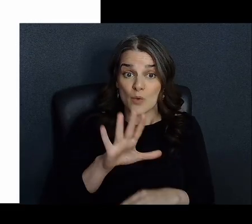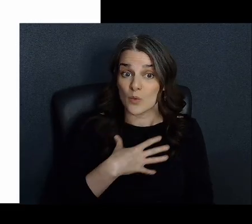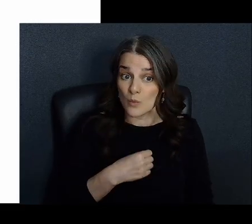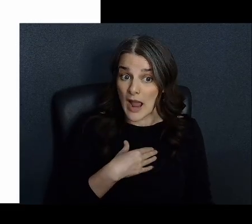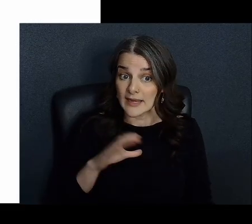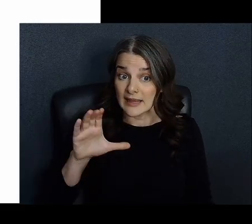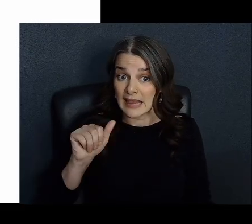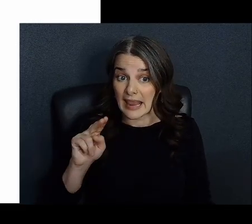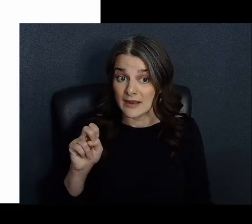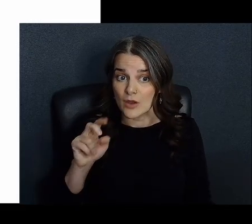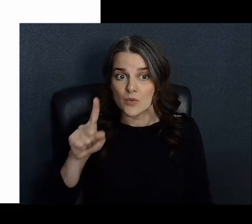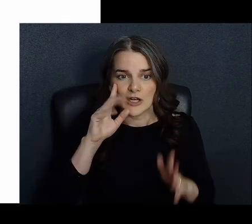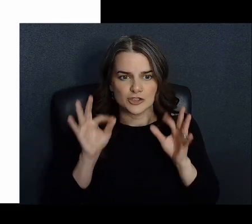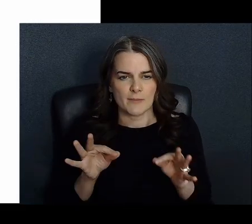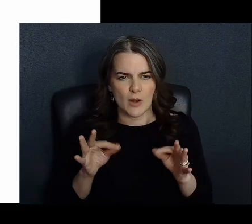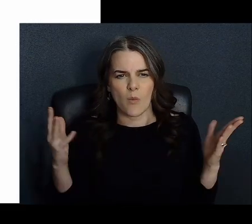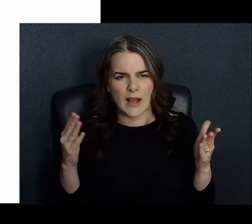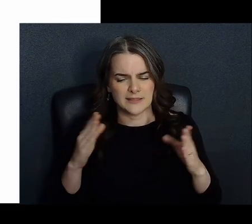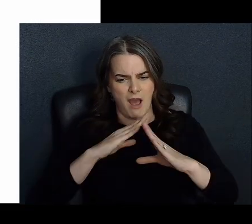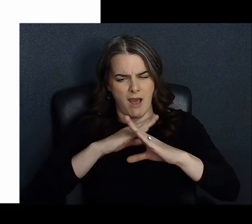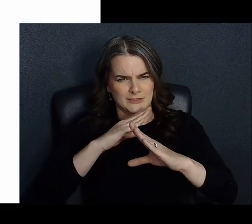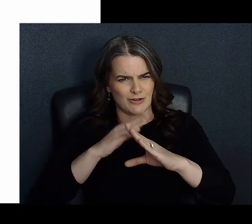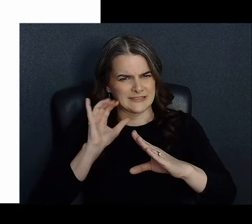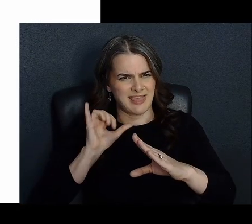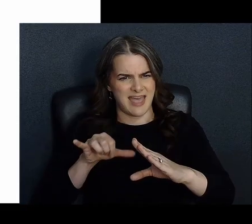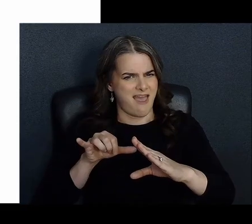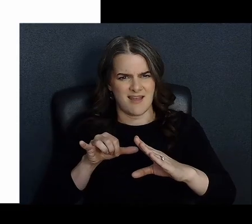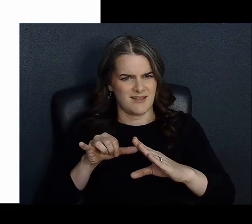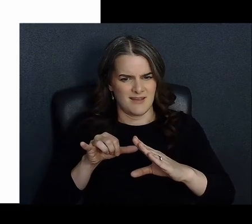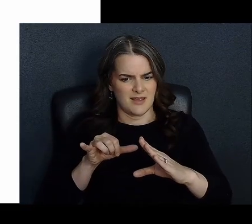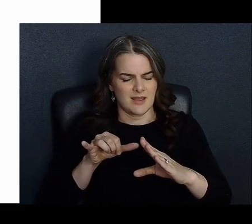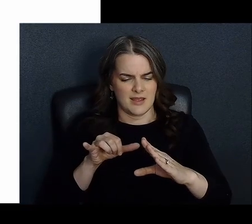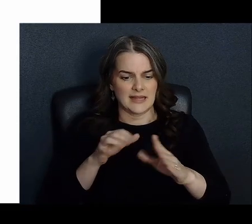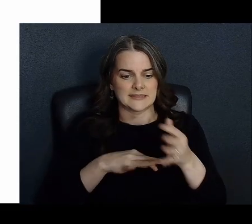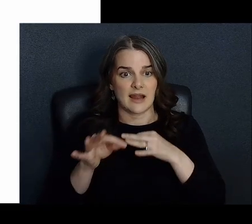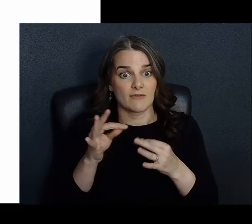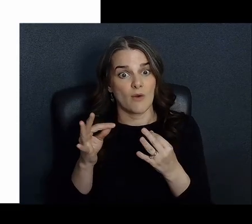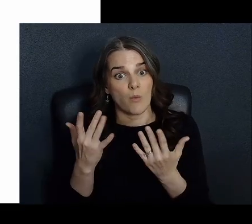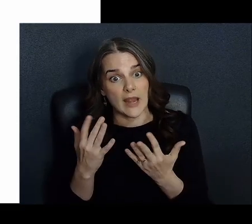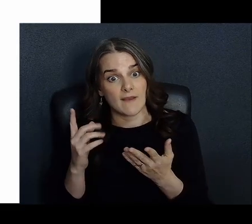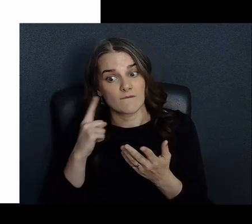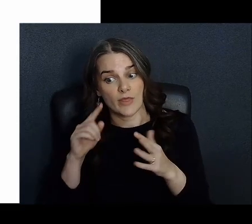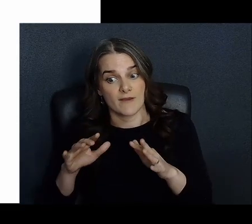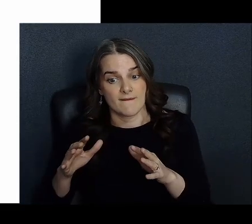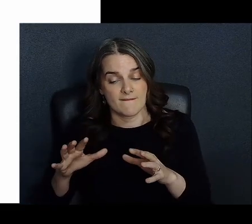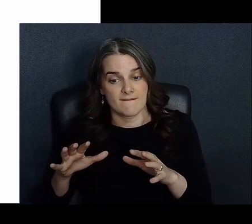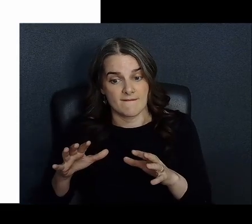ahead of when you encounter it rather than listening, or again, waiting for the vibrations on the obstacle detection.